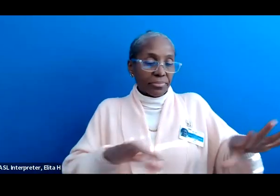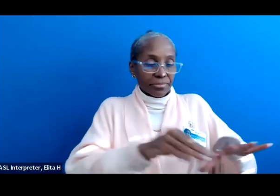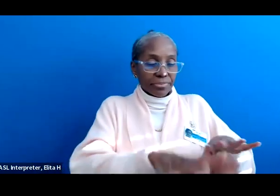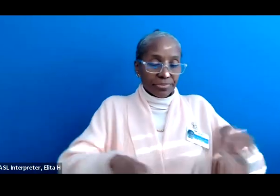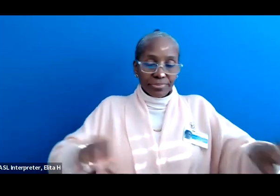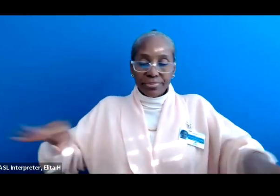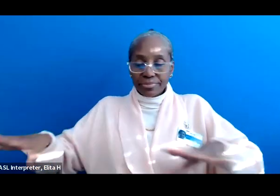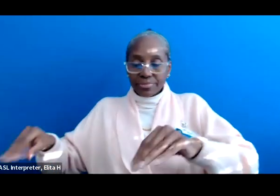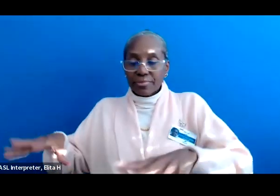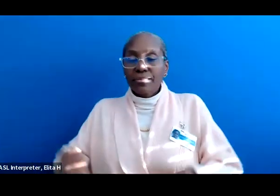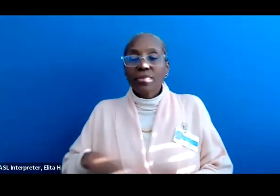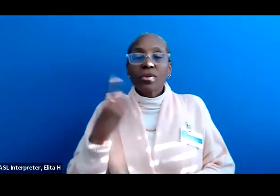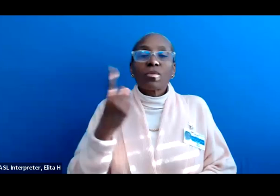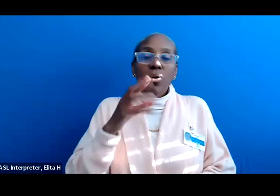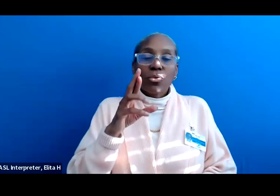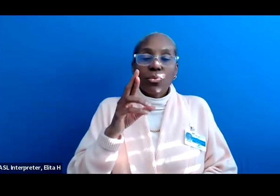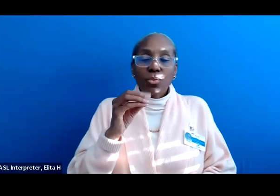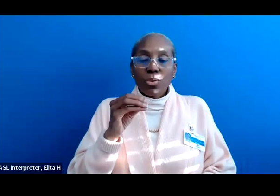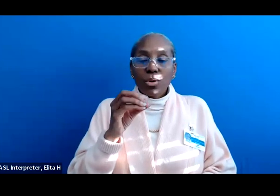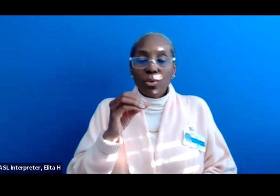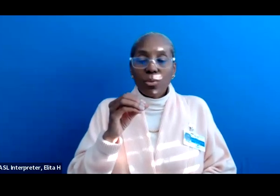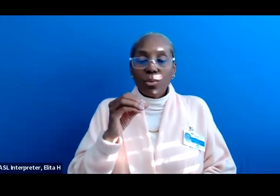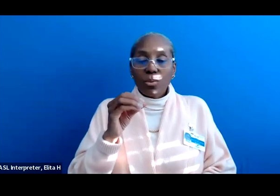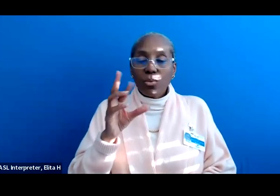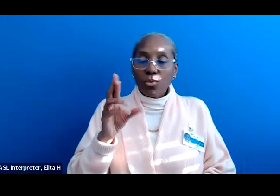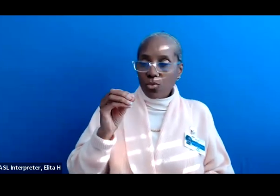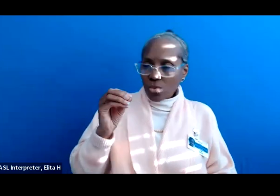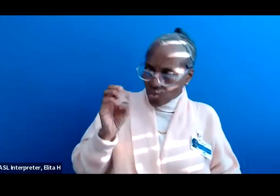The Roho is nice. There are some air filled ones that are nice.